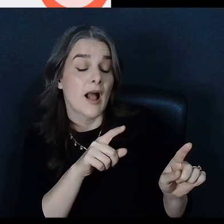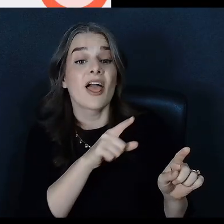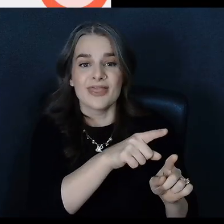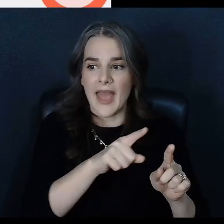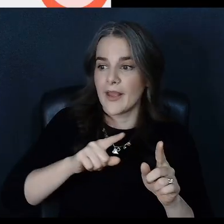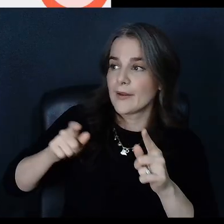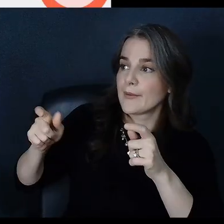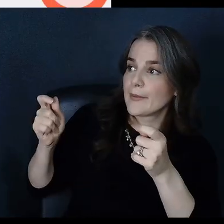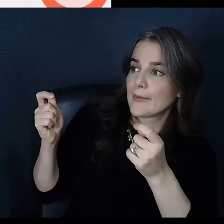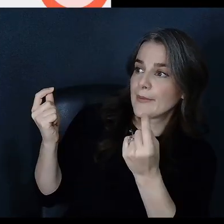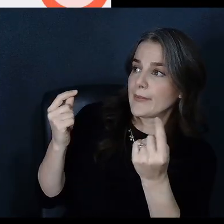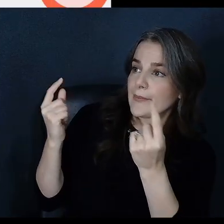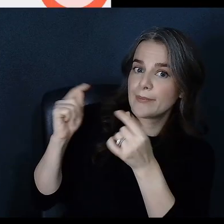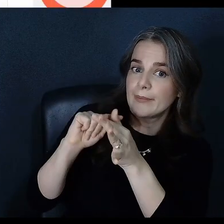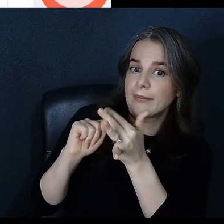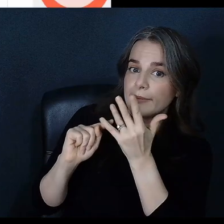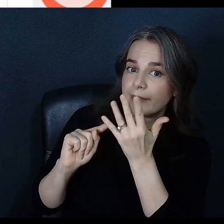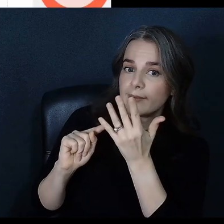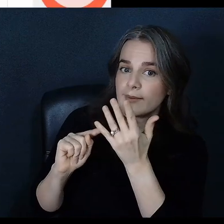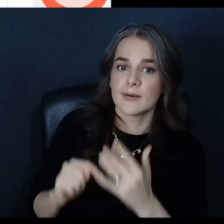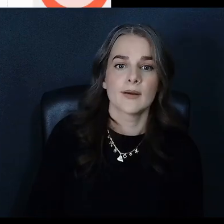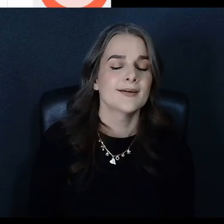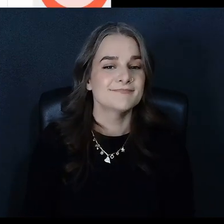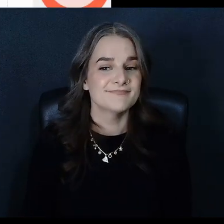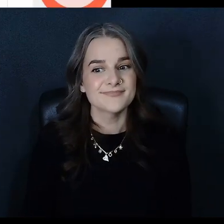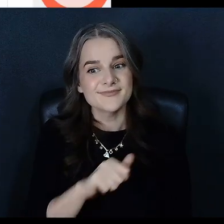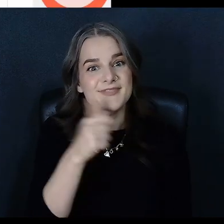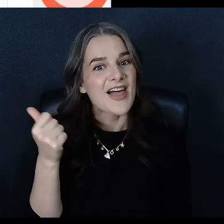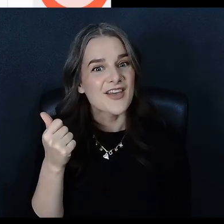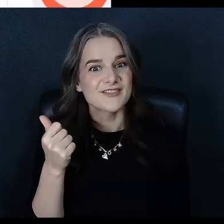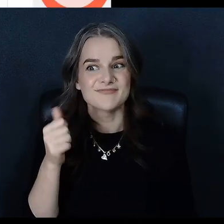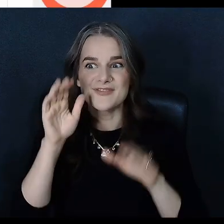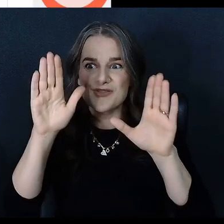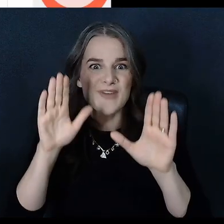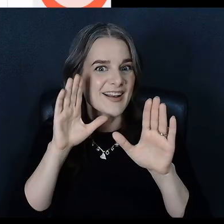What are some of those other things? Here's a great example of an infographic of what most